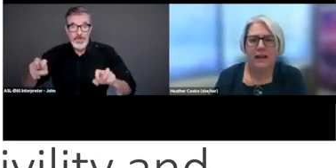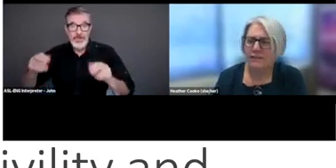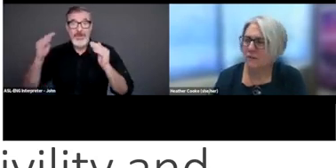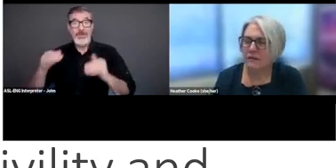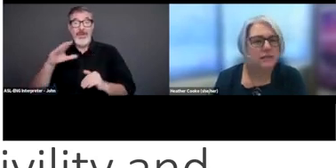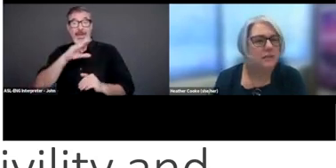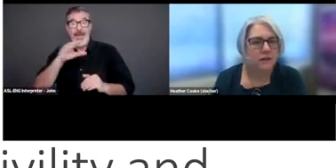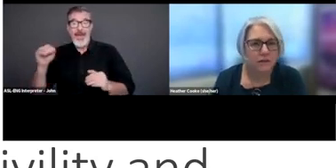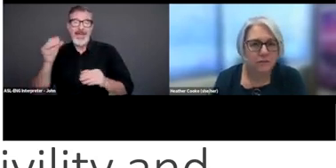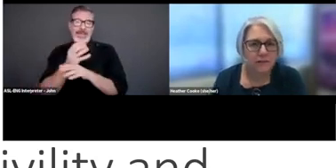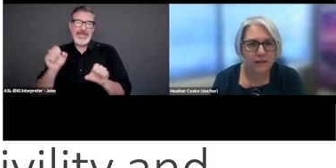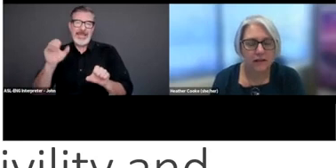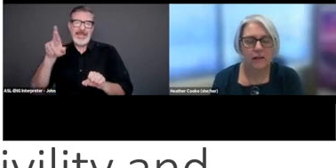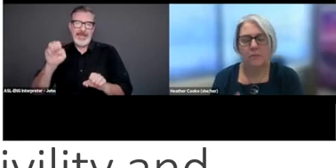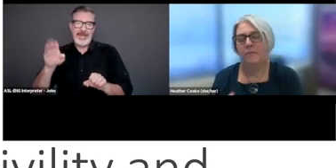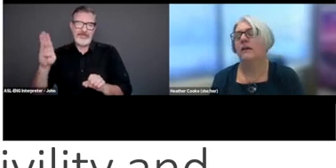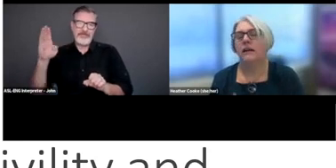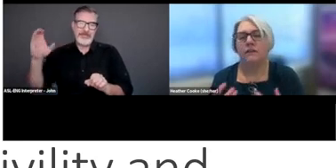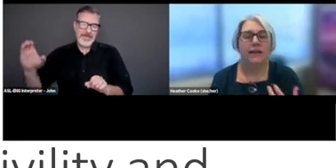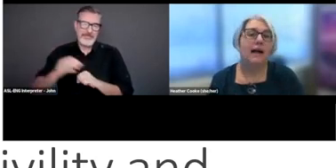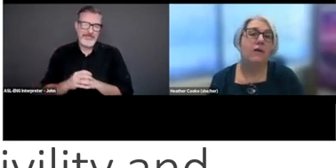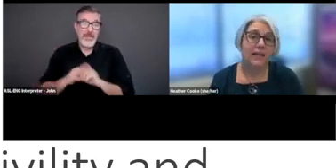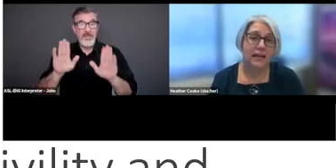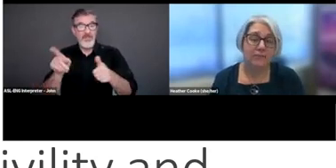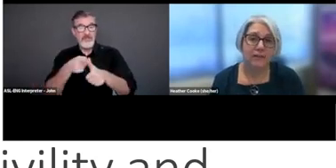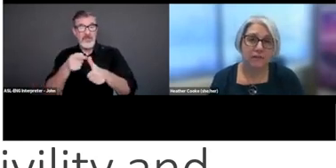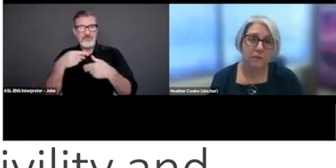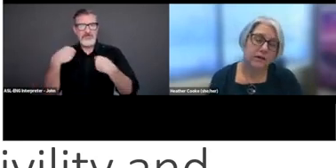And I just wanted to start with a little bit of background as to